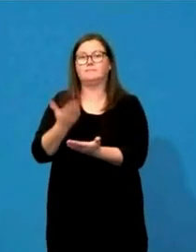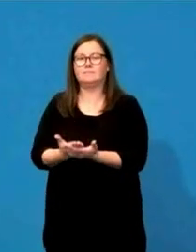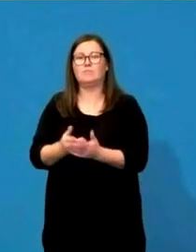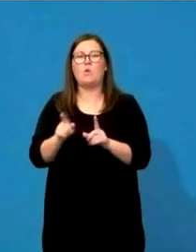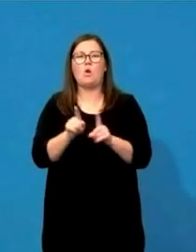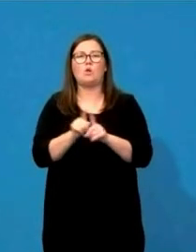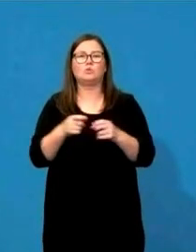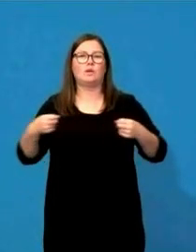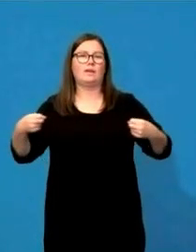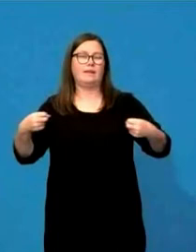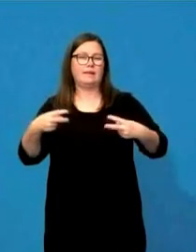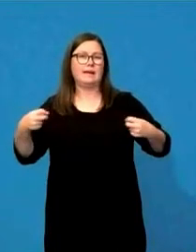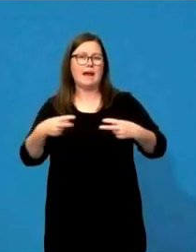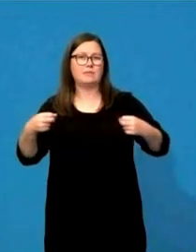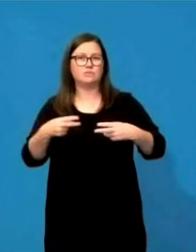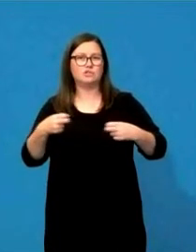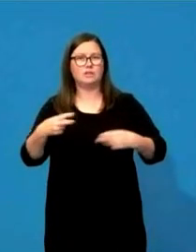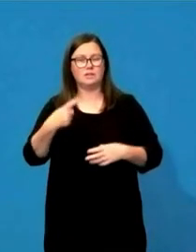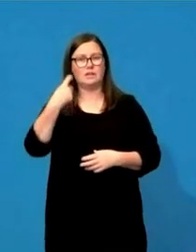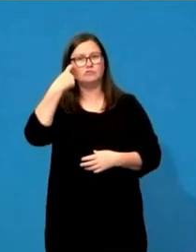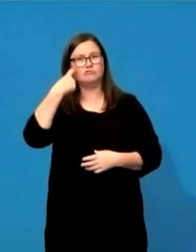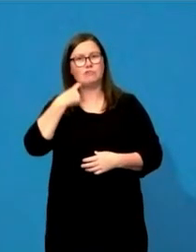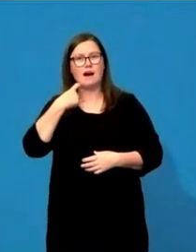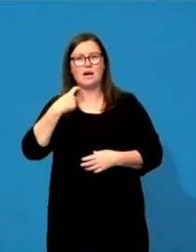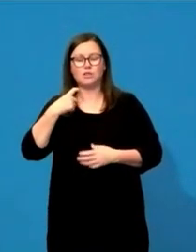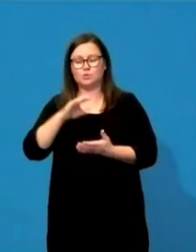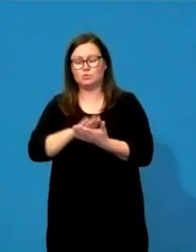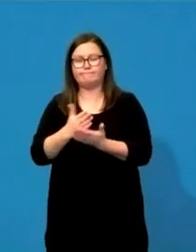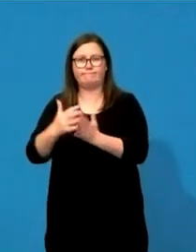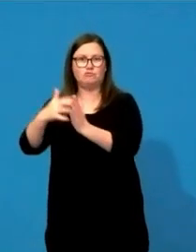I reassure you, you are not the first person that has received that. Sorry. I apologise.